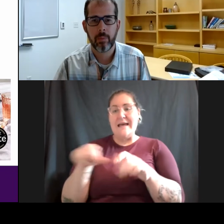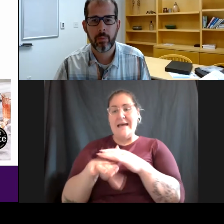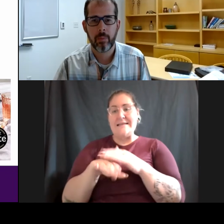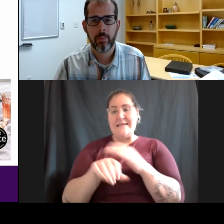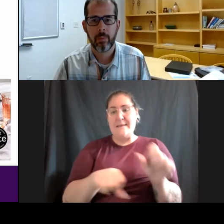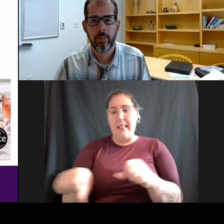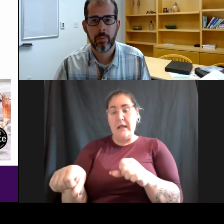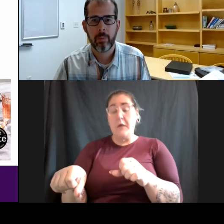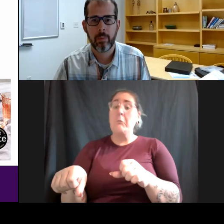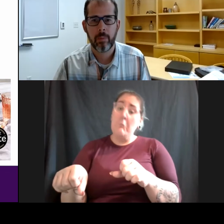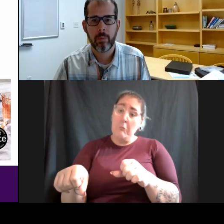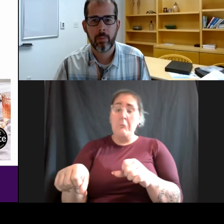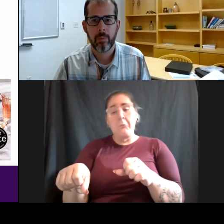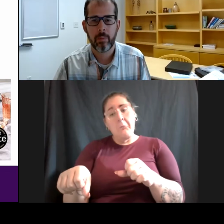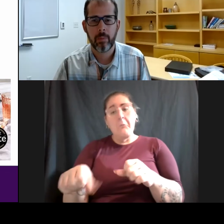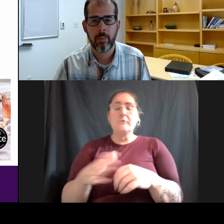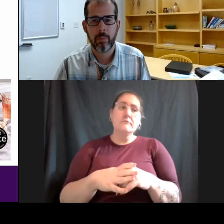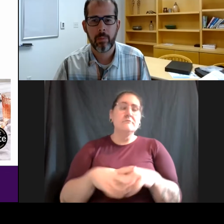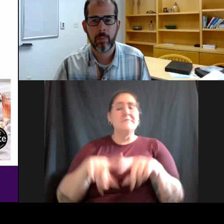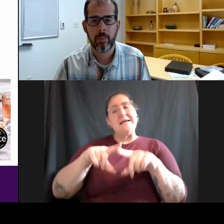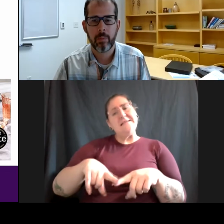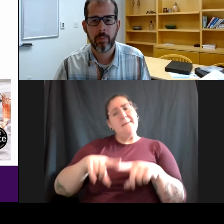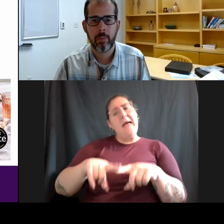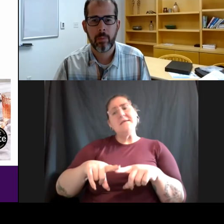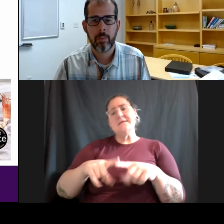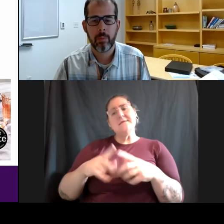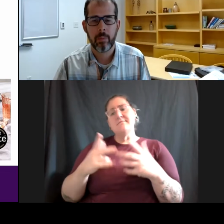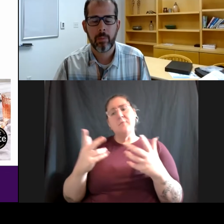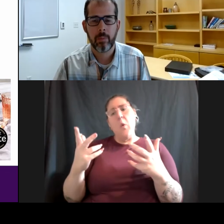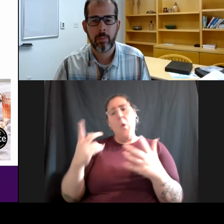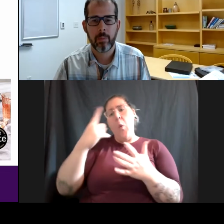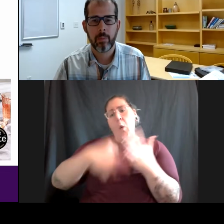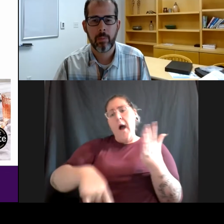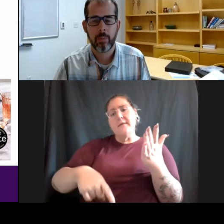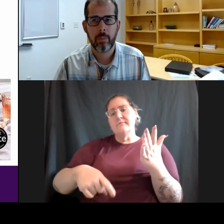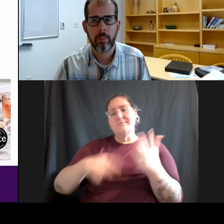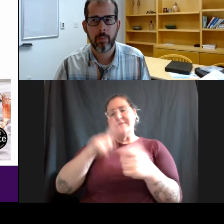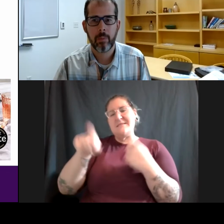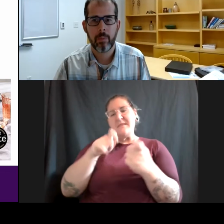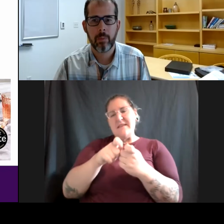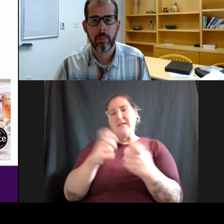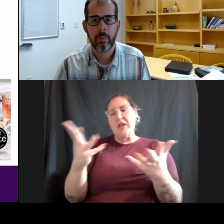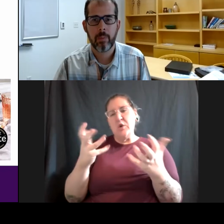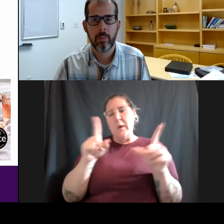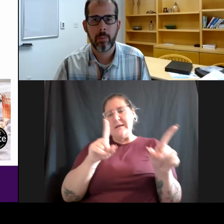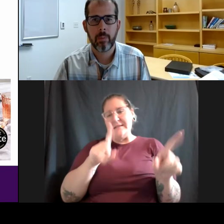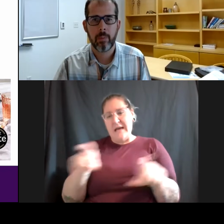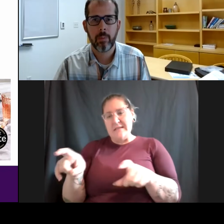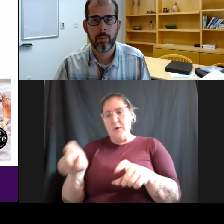It depends where you are testing really. If you are testing in the browser, then there